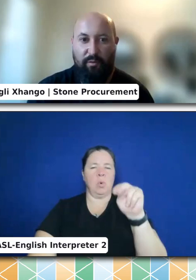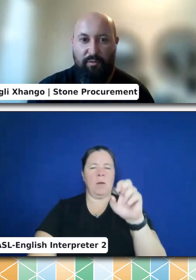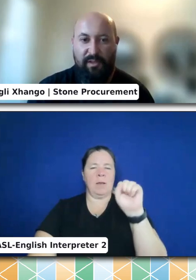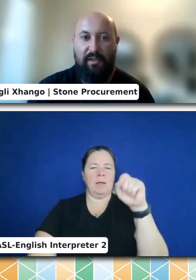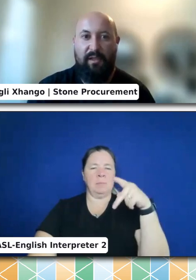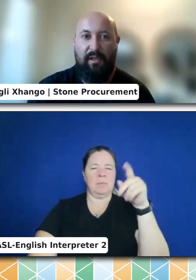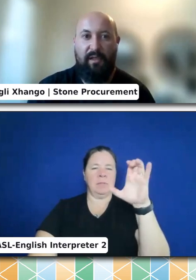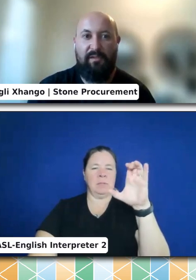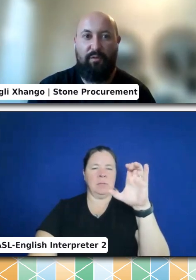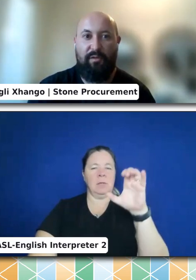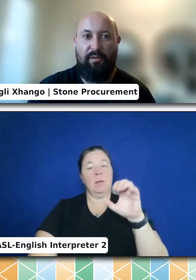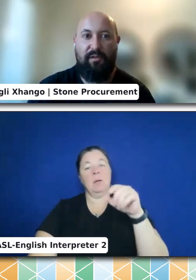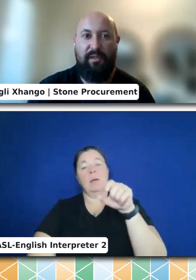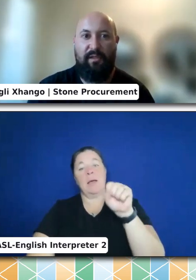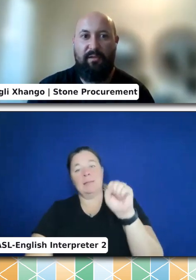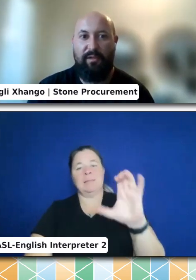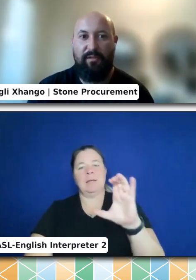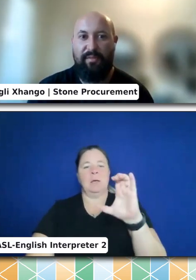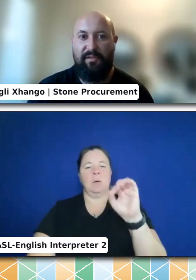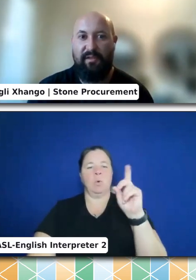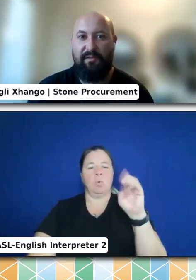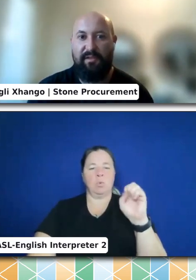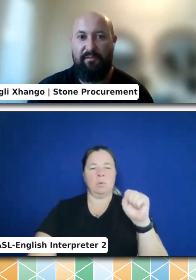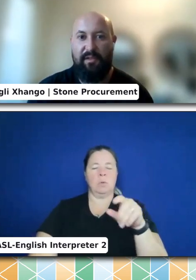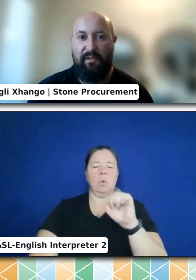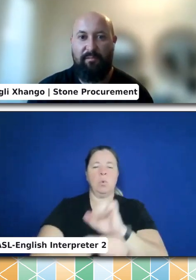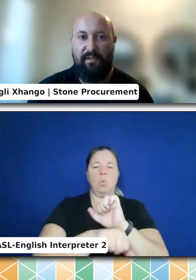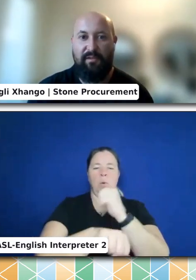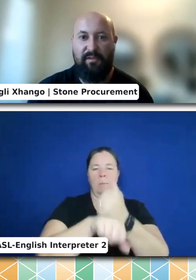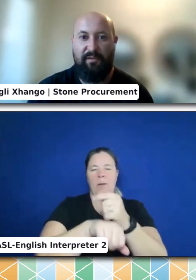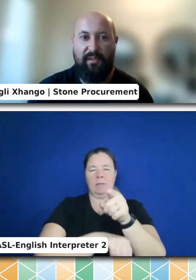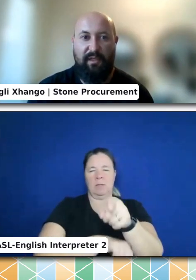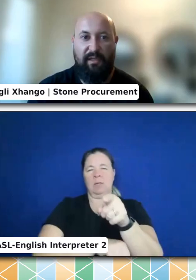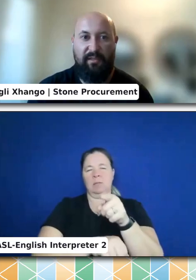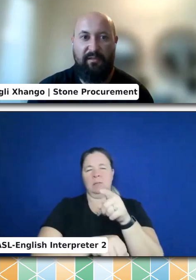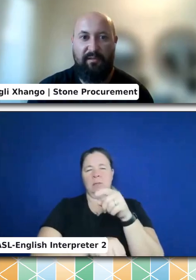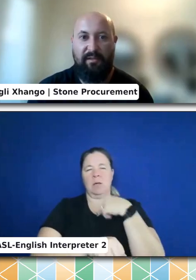Uh, so they kind of work based off this level. I'm going to see if I can highlight it.